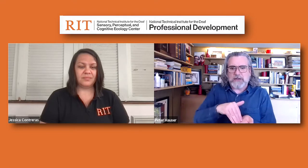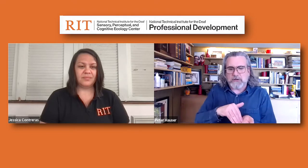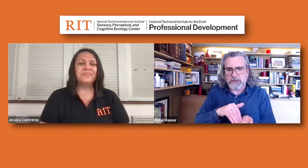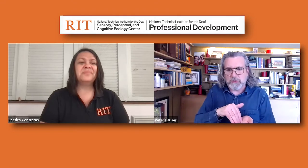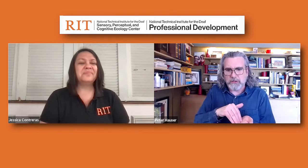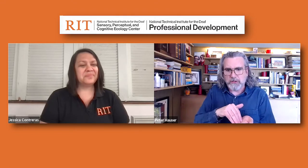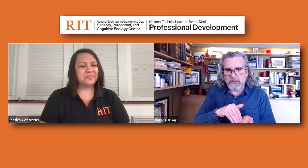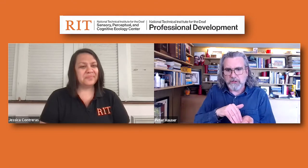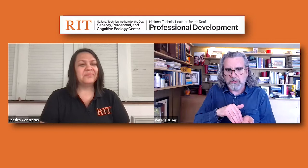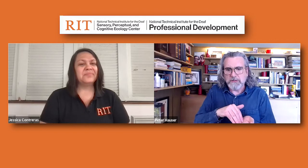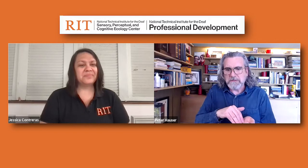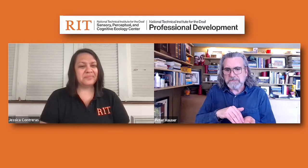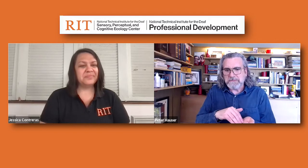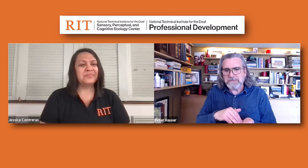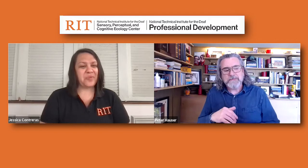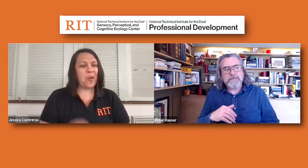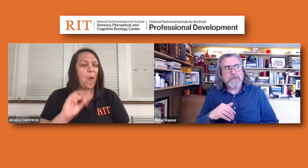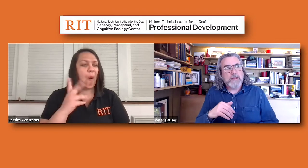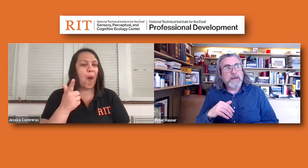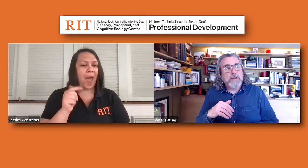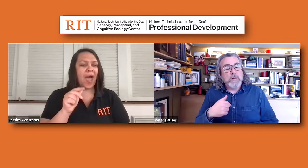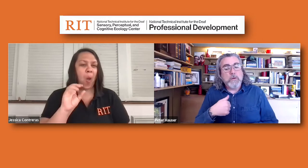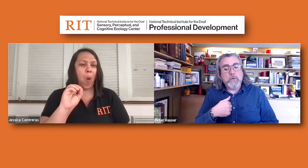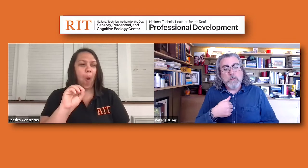And so that's when I had the idea to create a center.